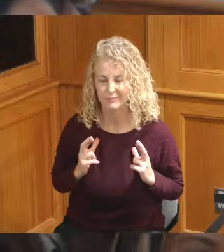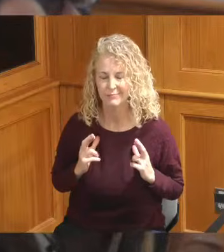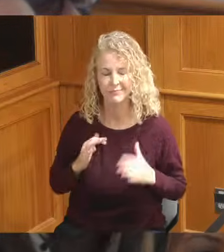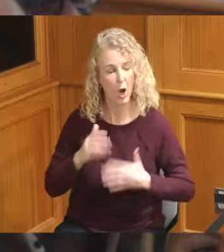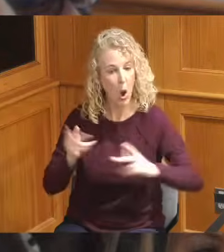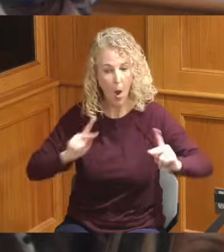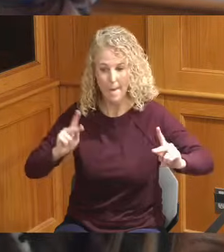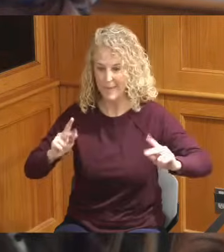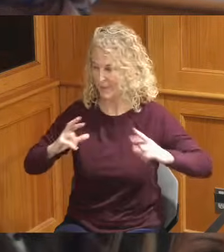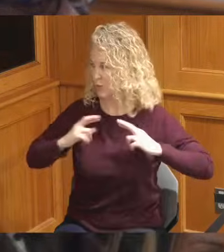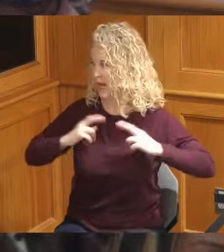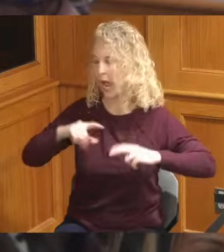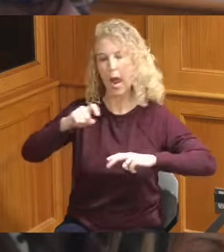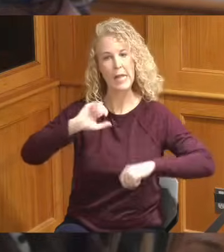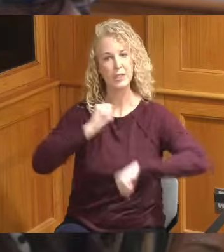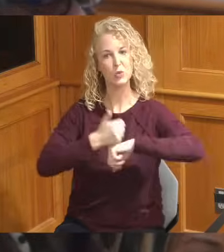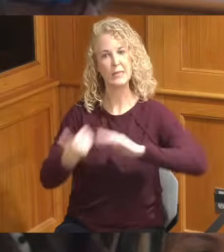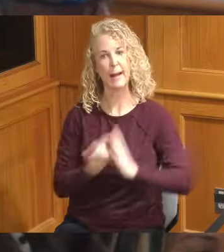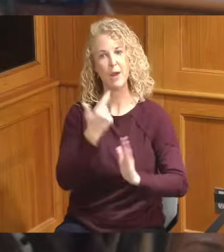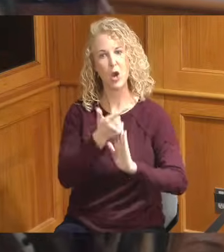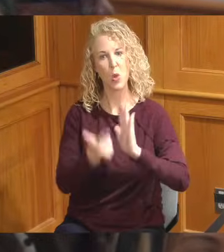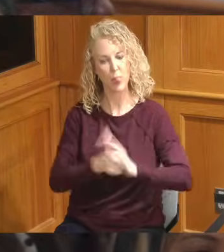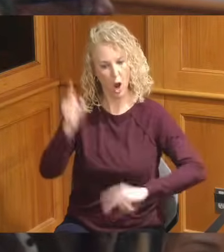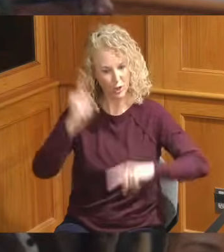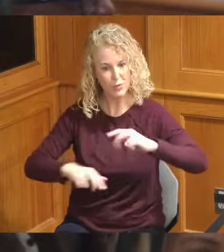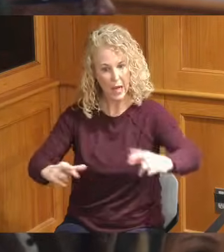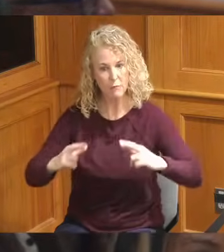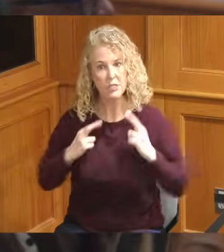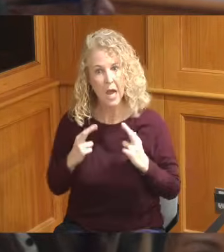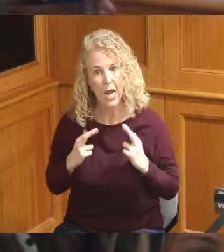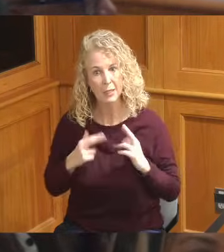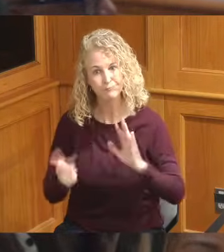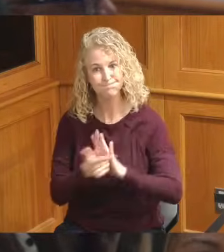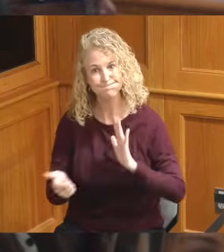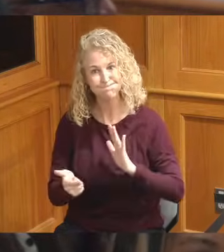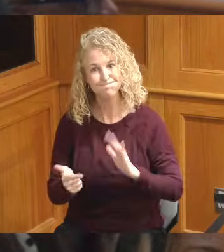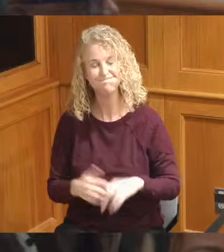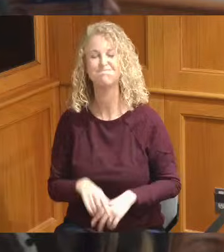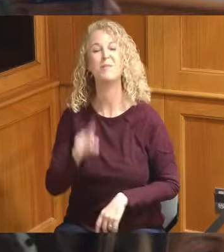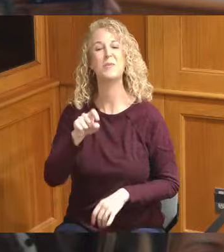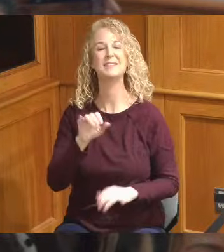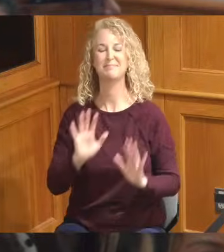some new laws. These folks are not good people are not allowed to retire. We need them. But